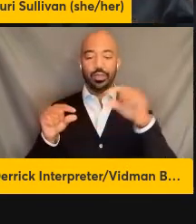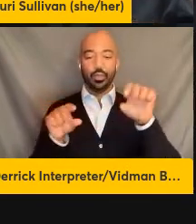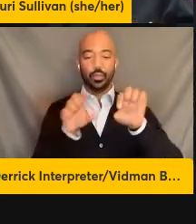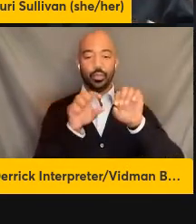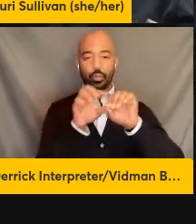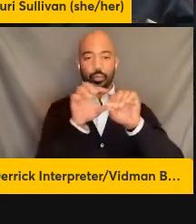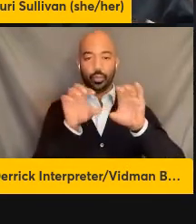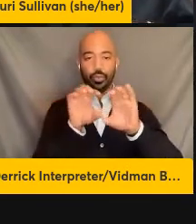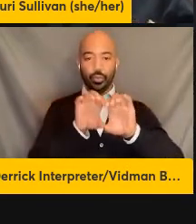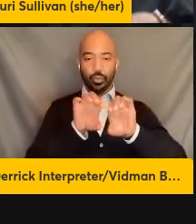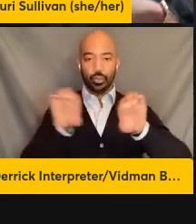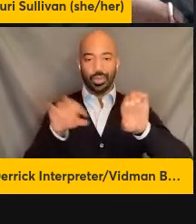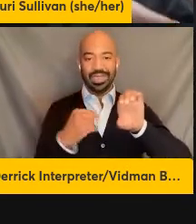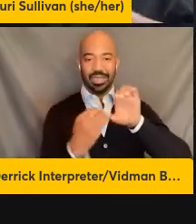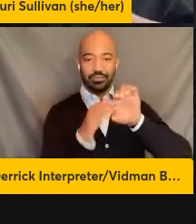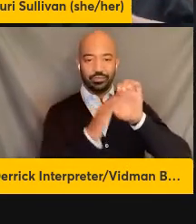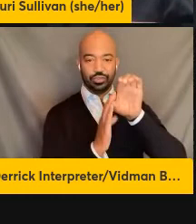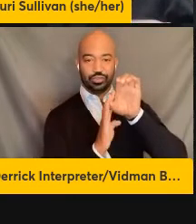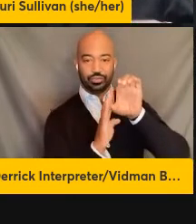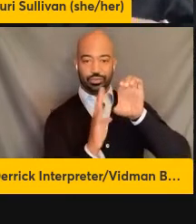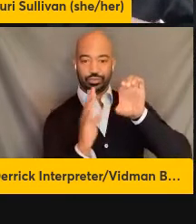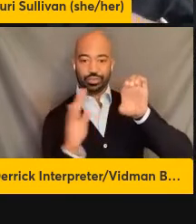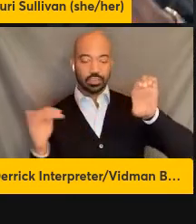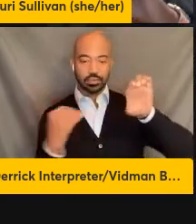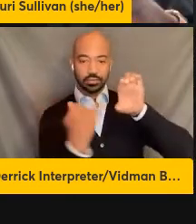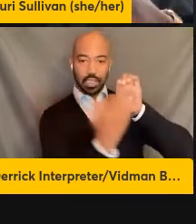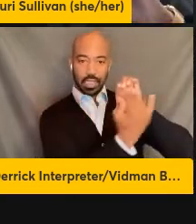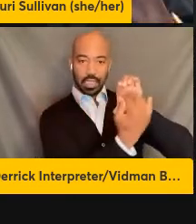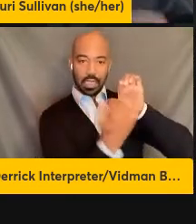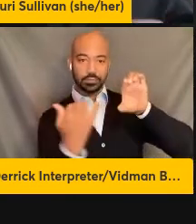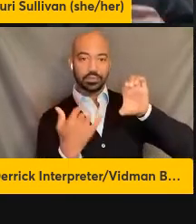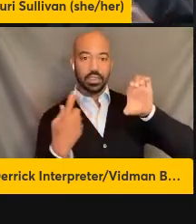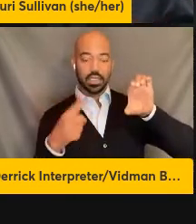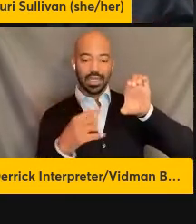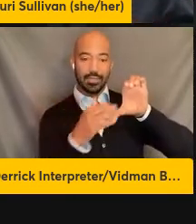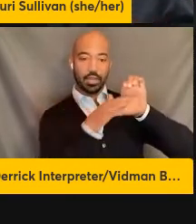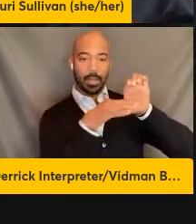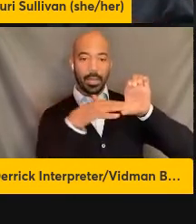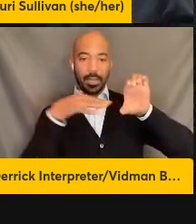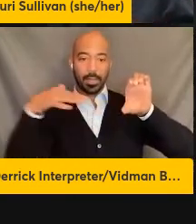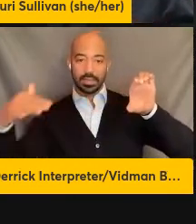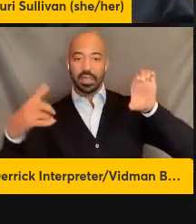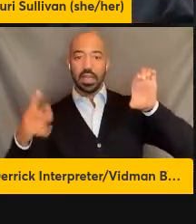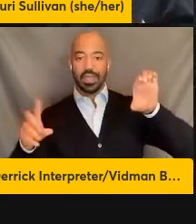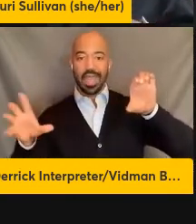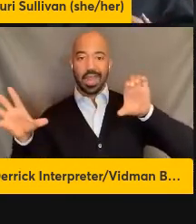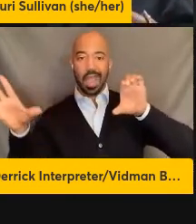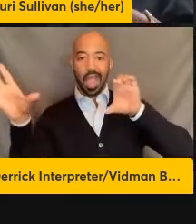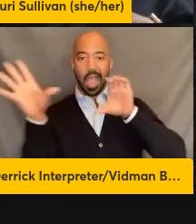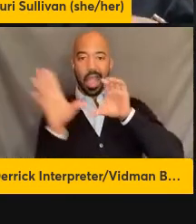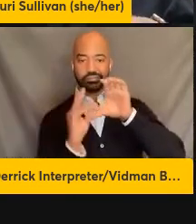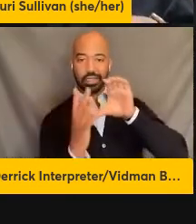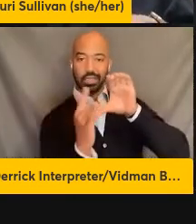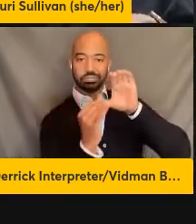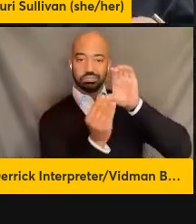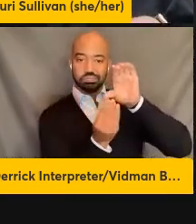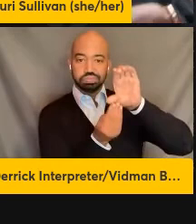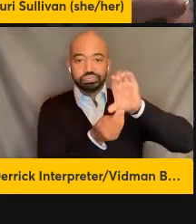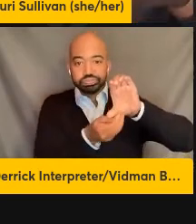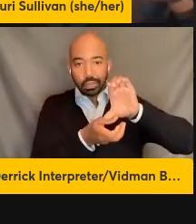cells. And then this yields products that are then absorbed across the apical layer of the small intestine epithelium where